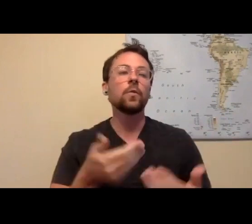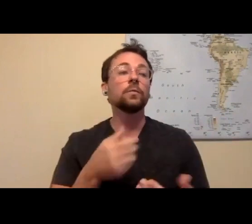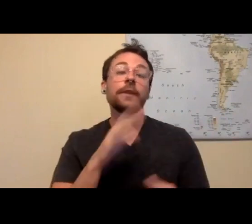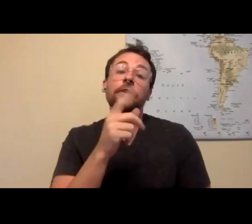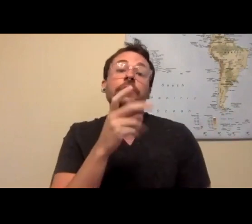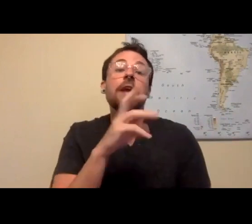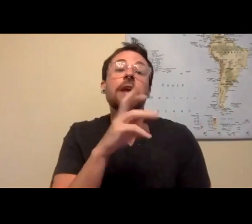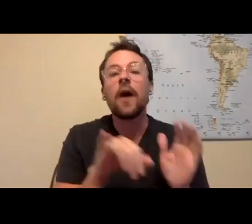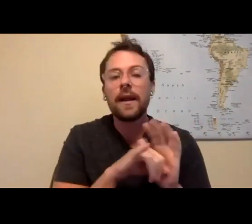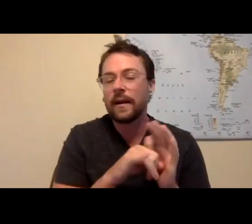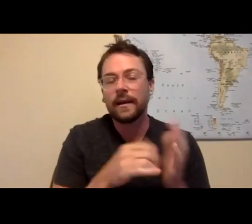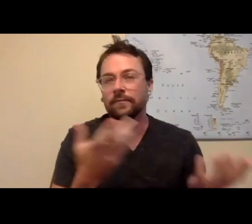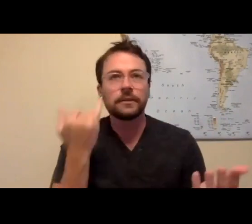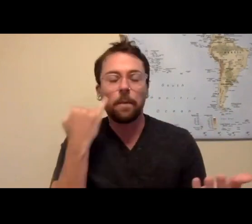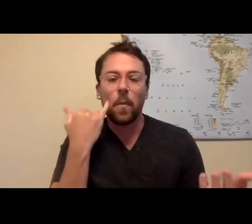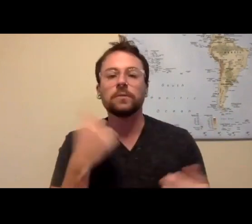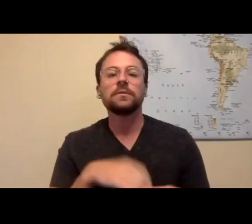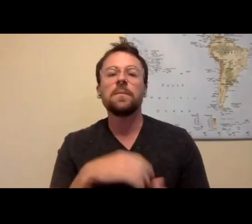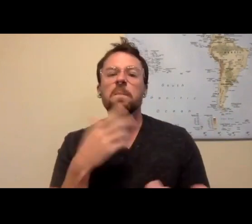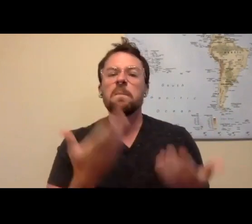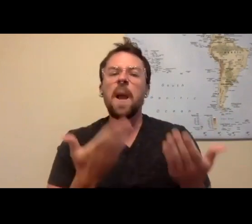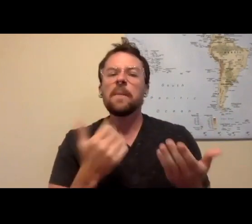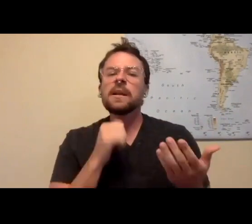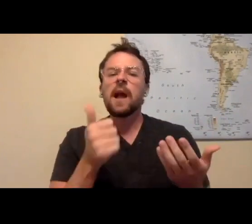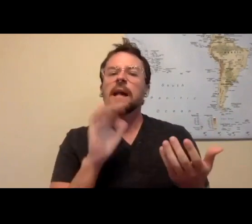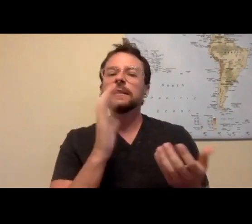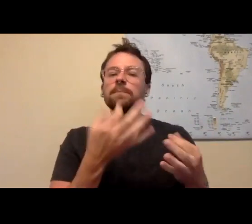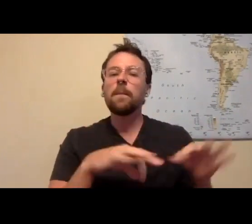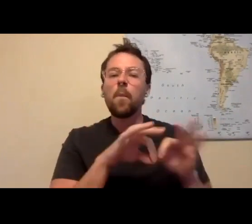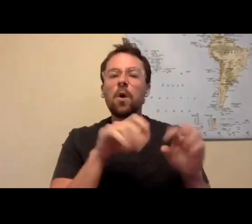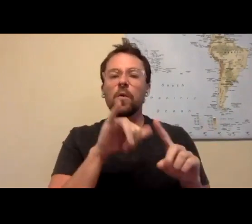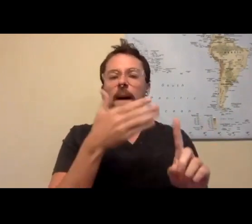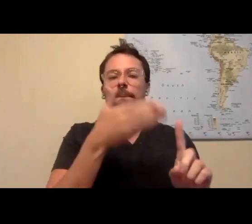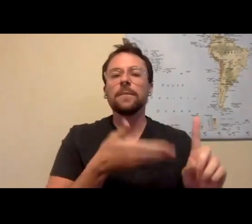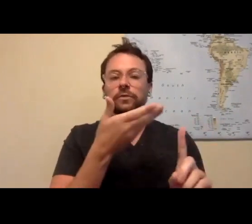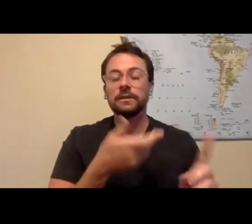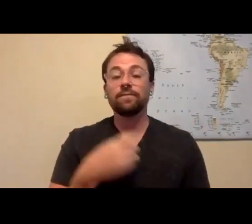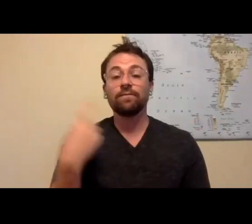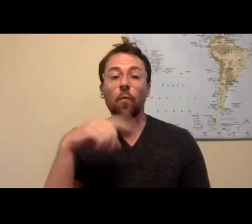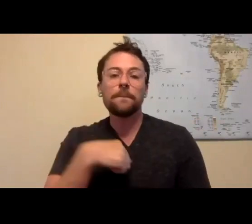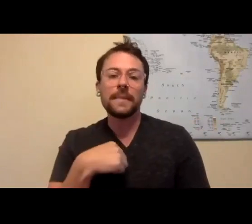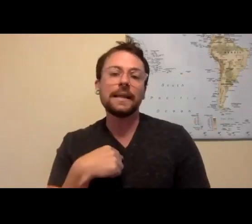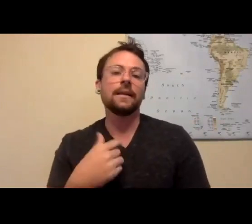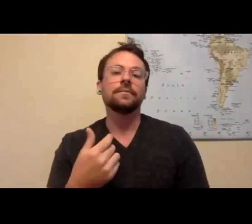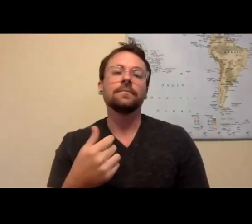I have seen some great progress in people introducing themselves and providing their pronouns.